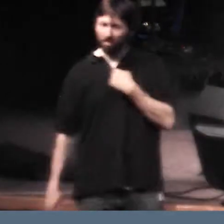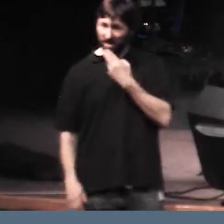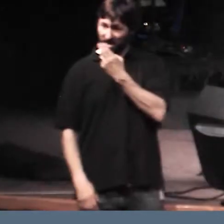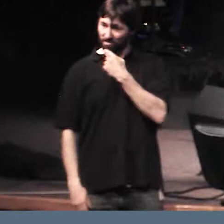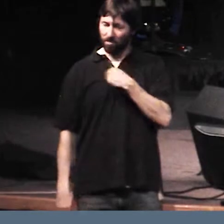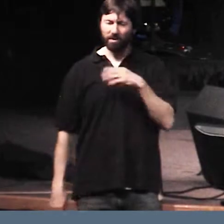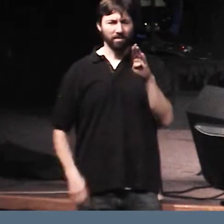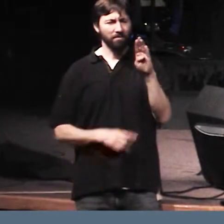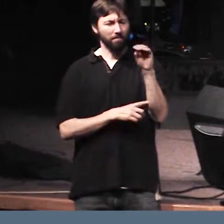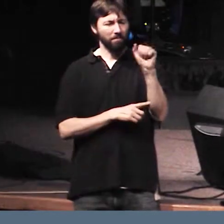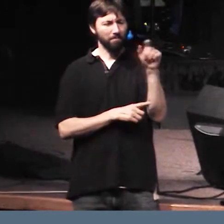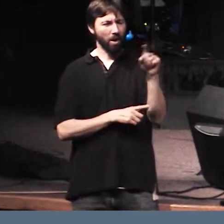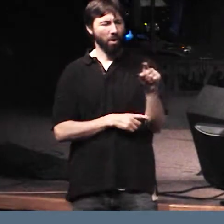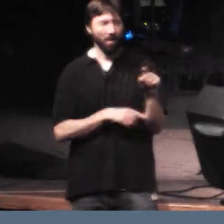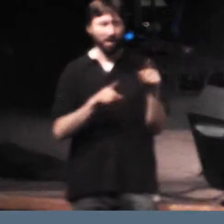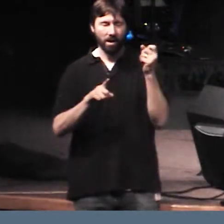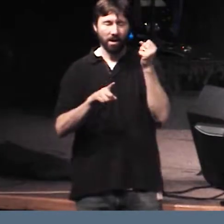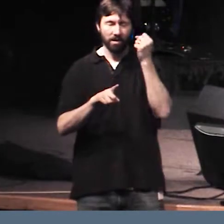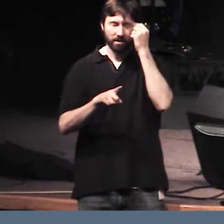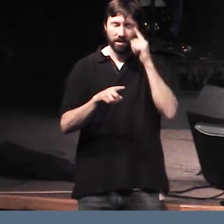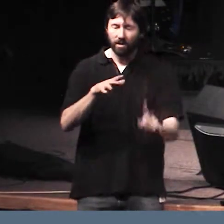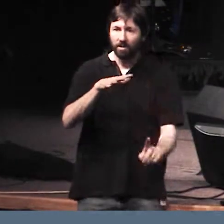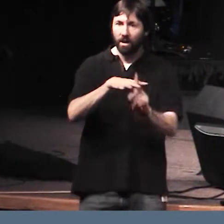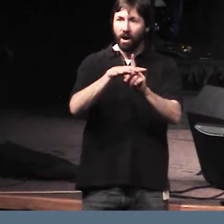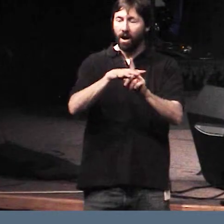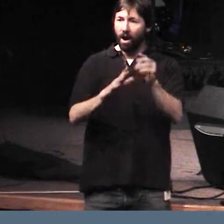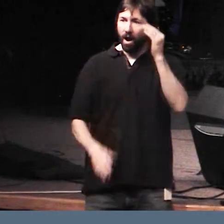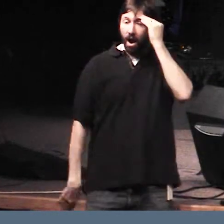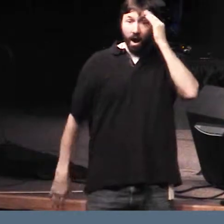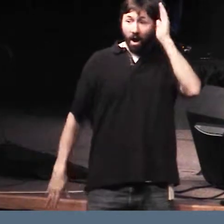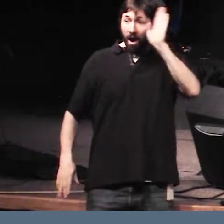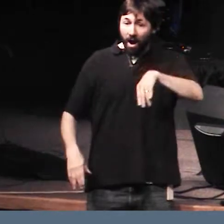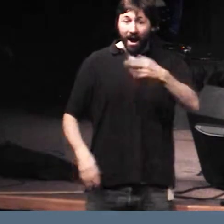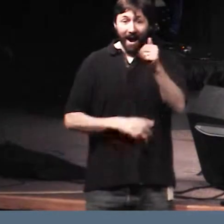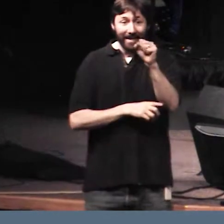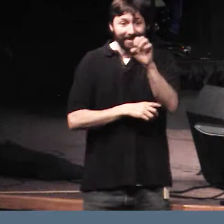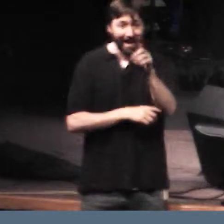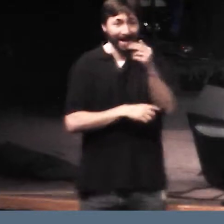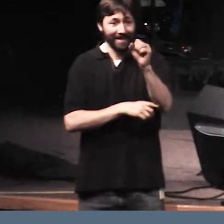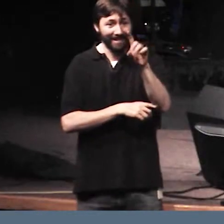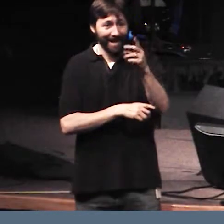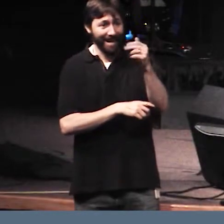his name Boaz an all of a sudden Naomi she is elated cHesed cHesed